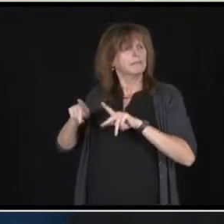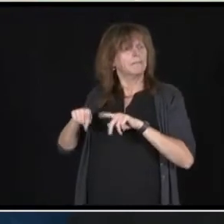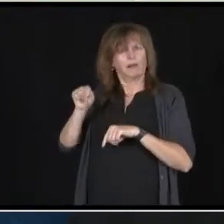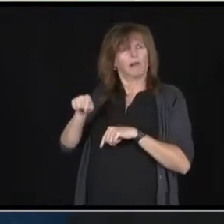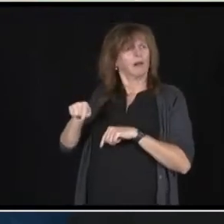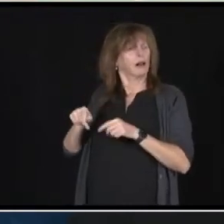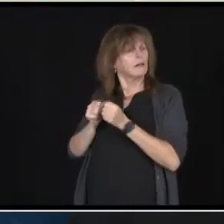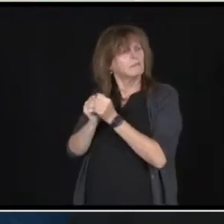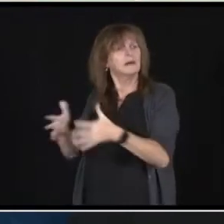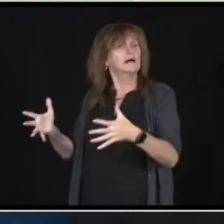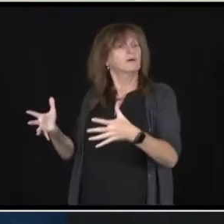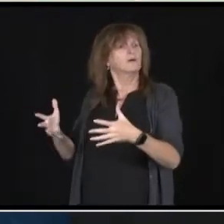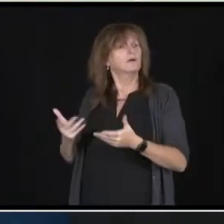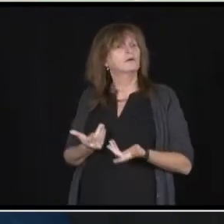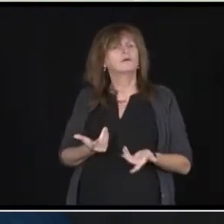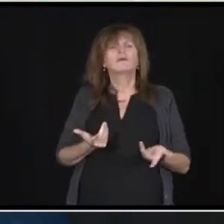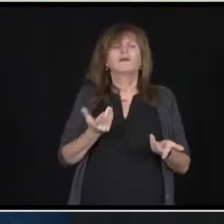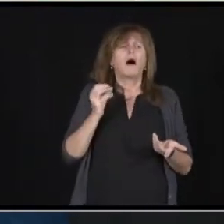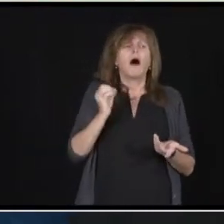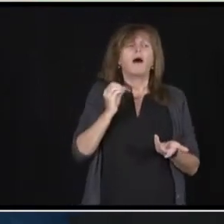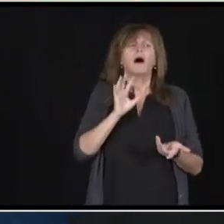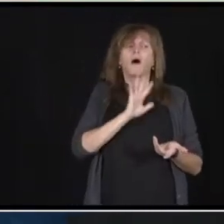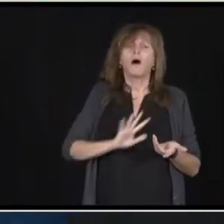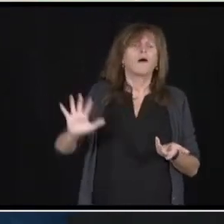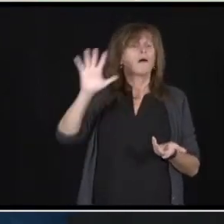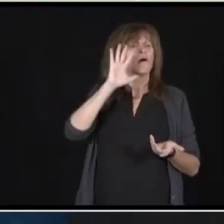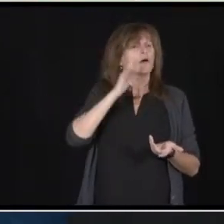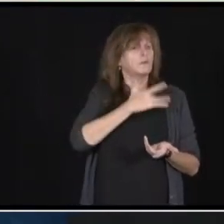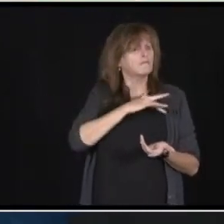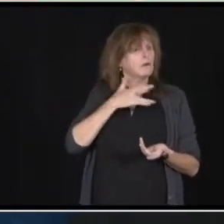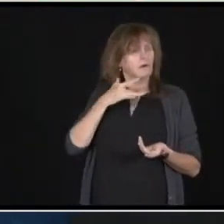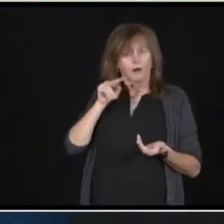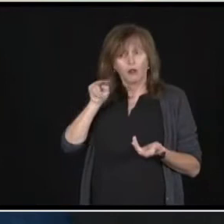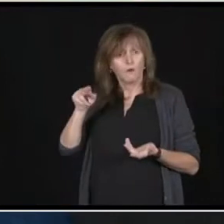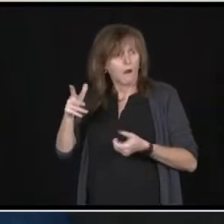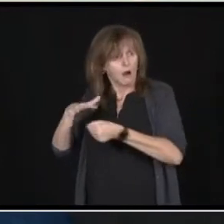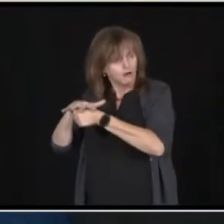rules and still, there was an outbreak impacting potentially dozens and dozens of people.